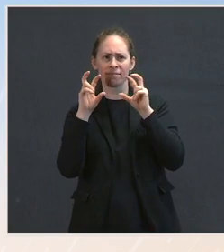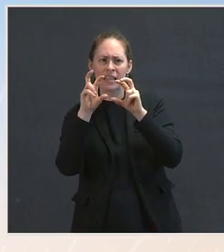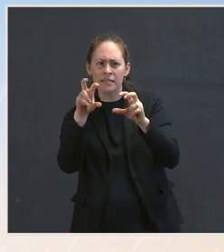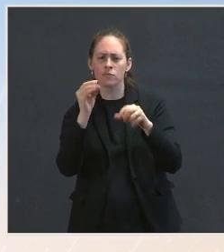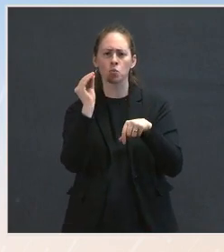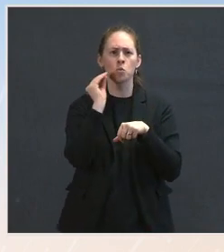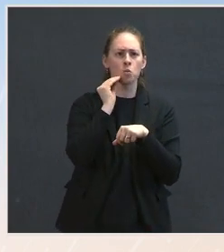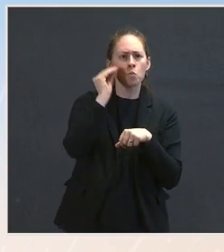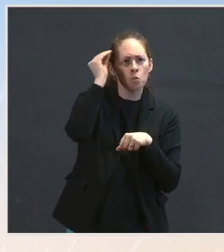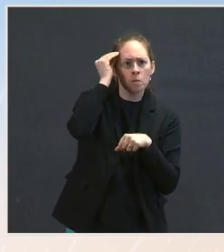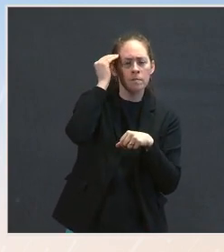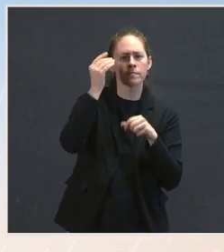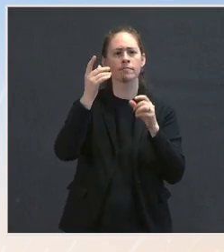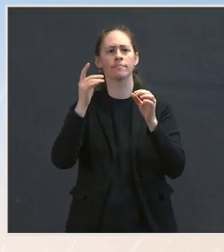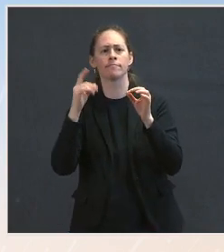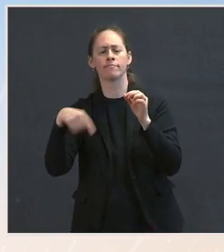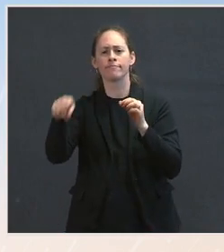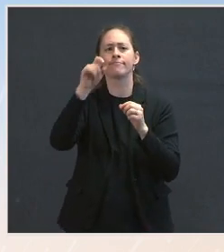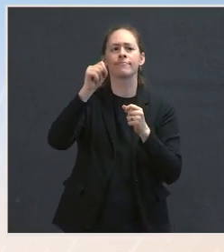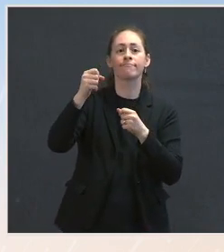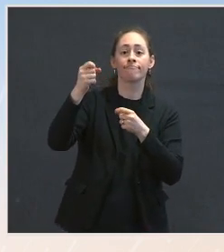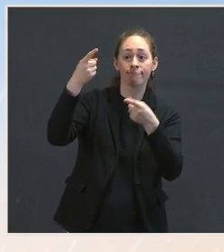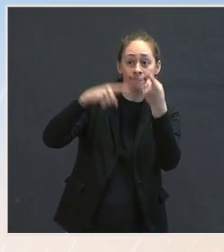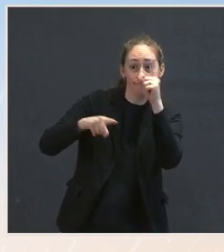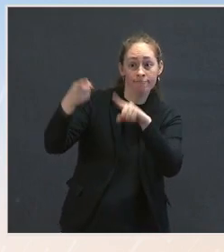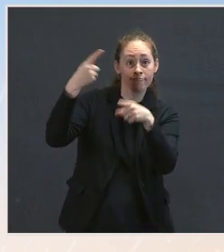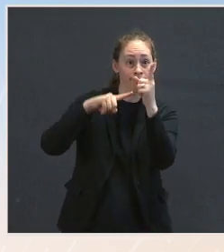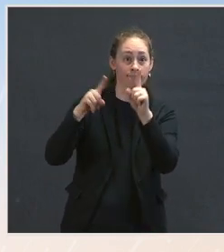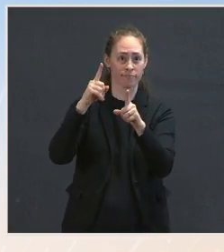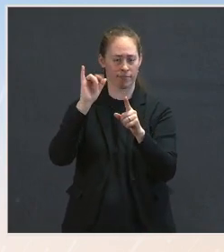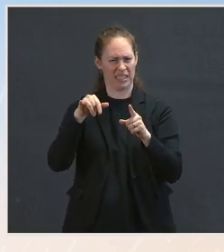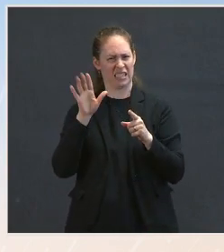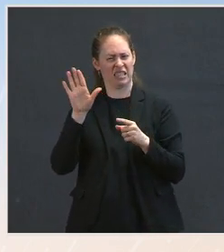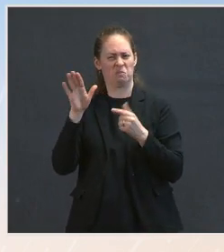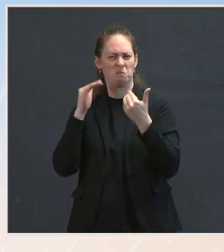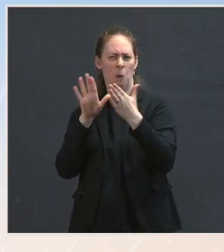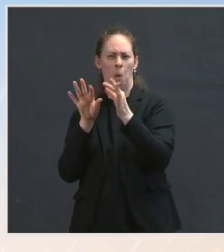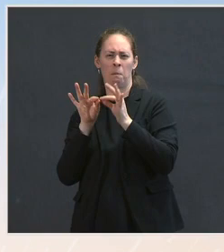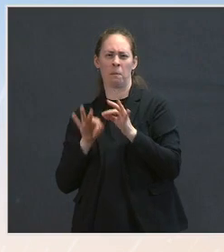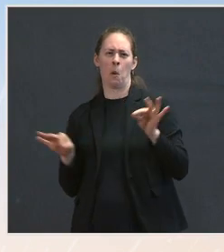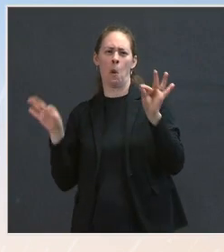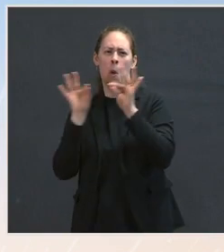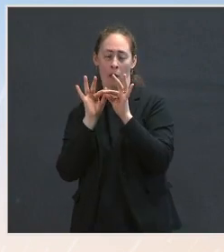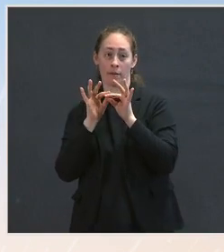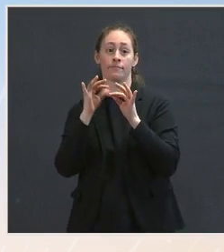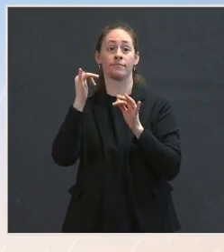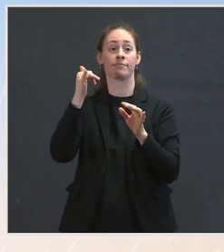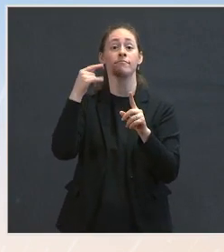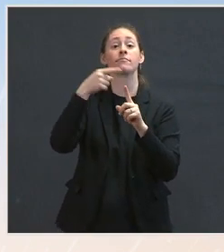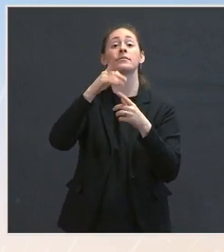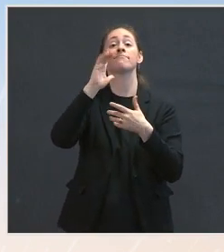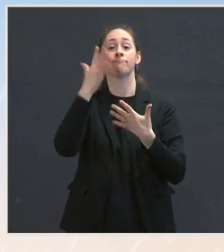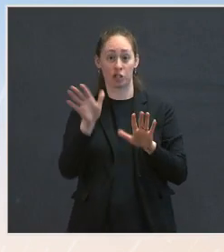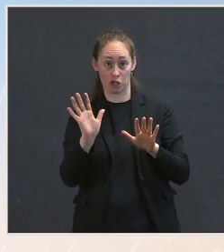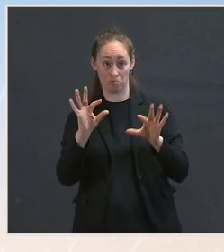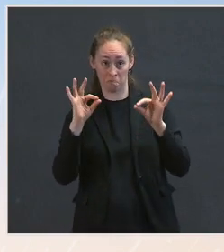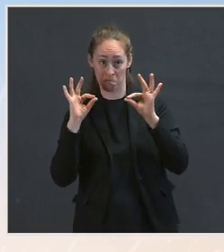That's his approach, and that's how he sees trade deals in general around the world. Making those investments is critical